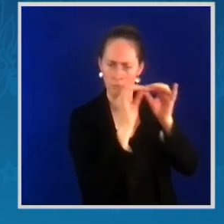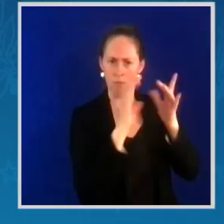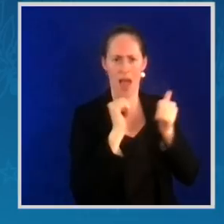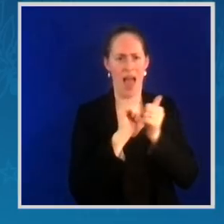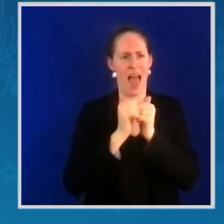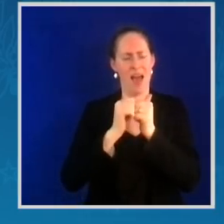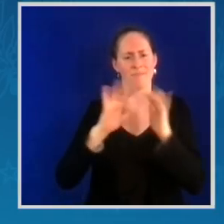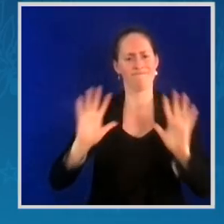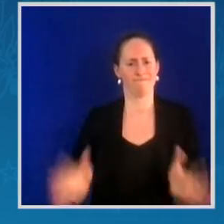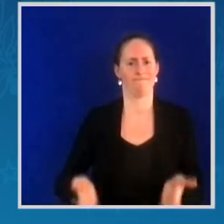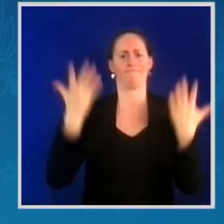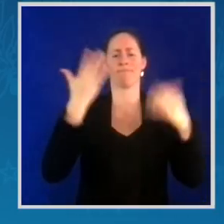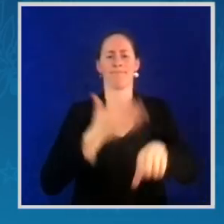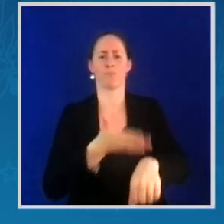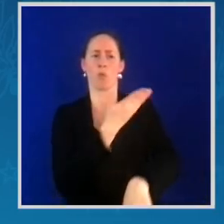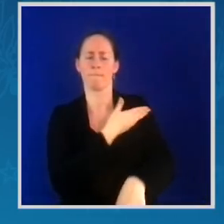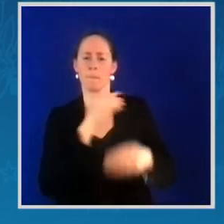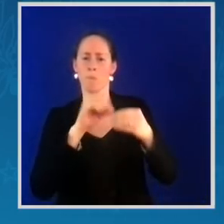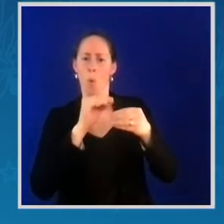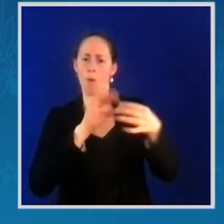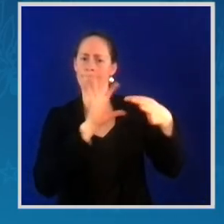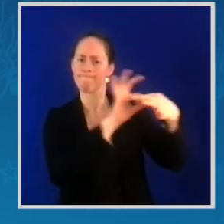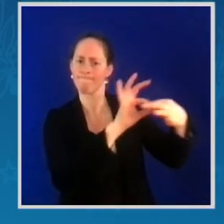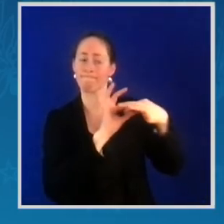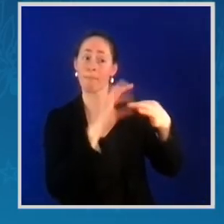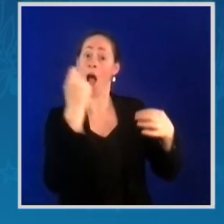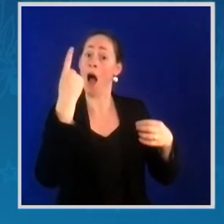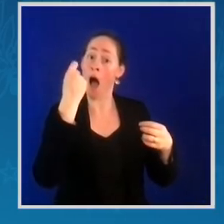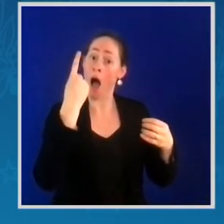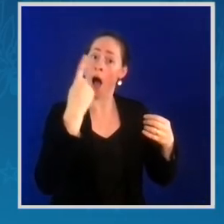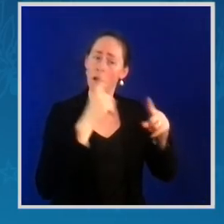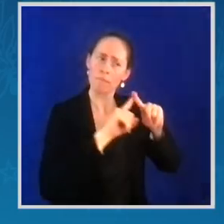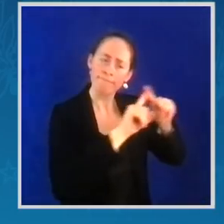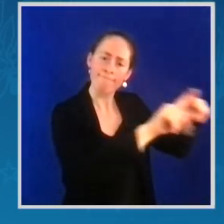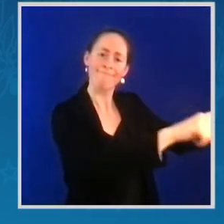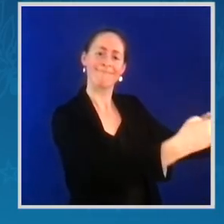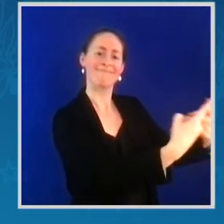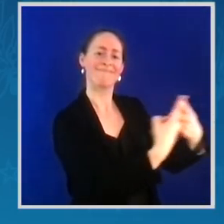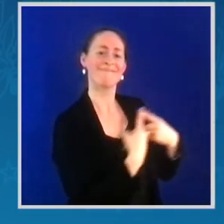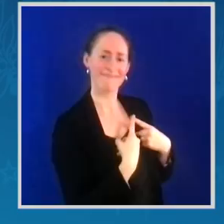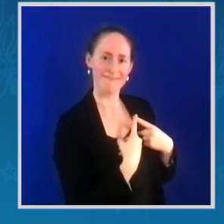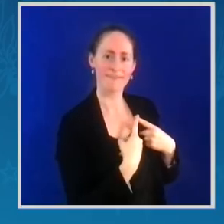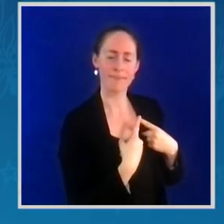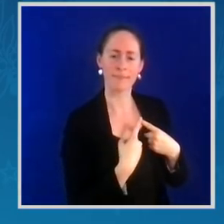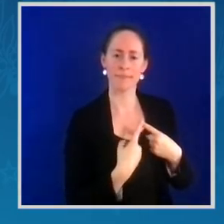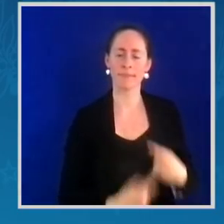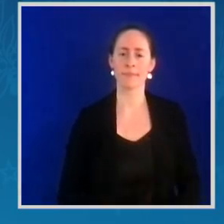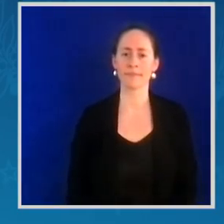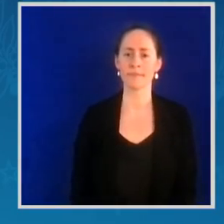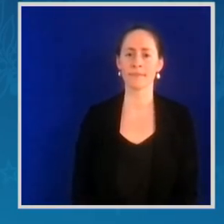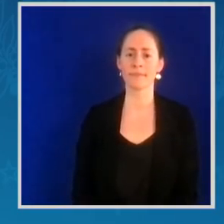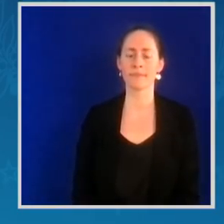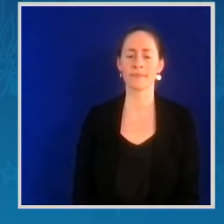and the interconnection between the United States and Mexico when it comes to our economies. We have seen over the course of history